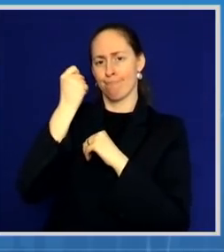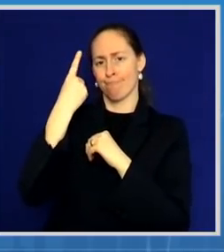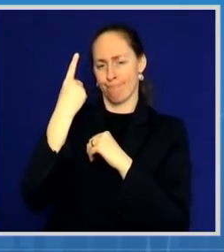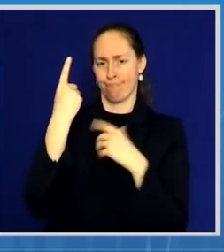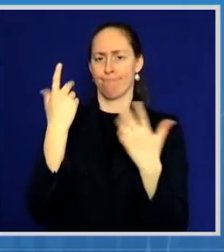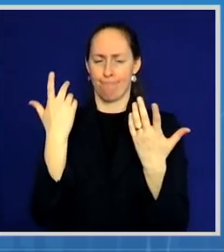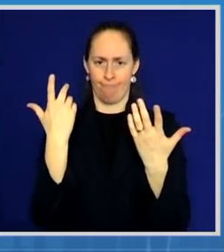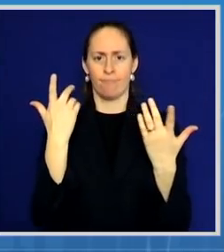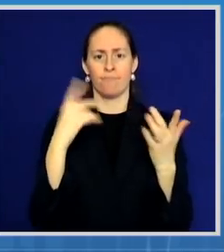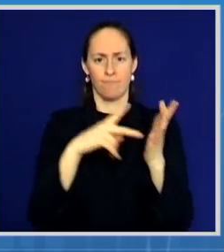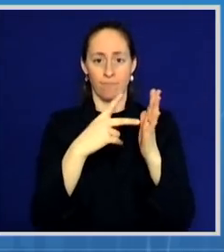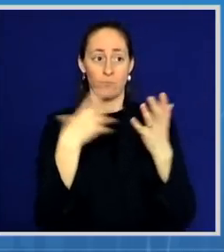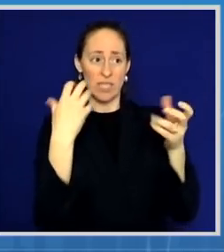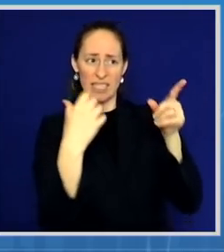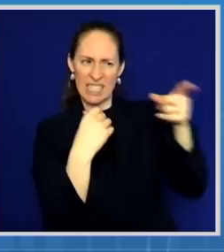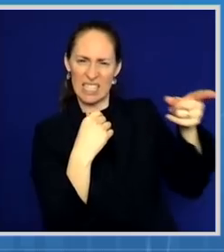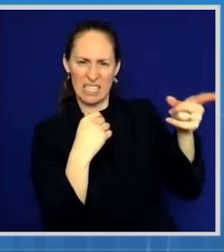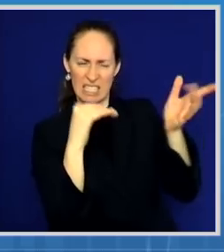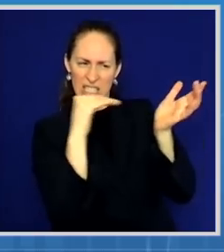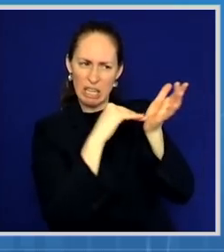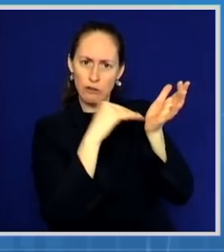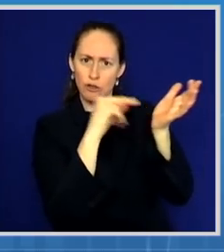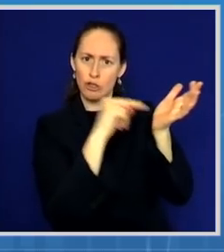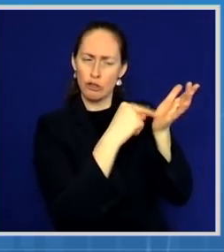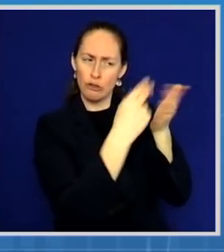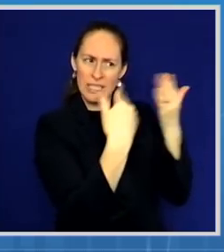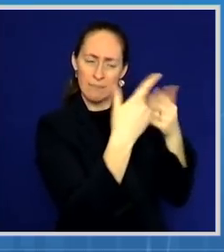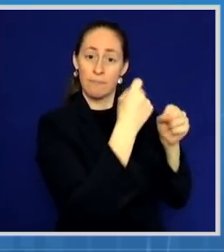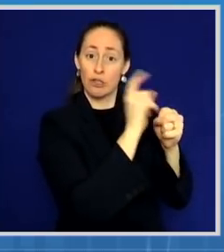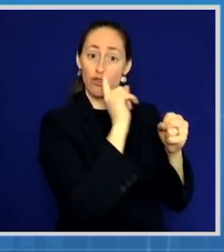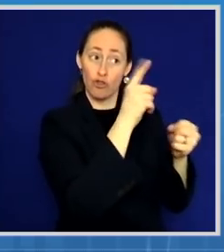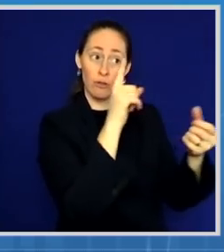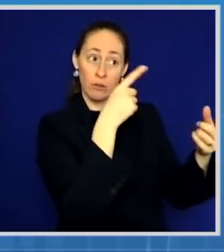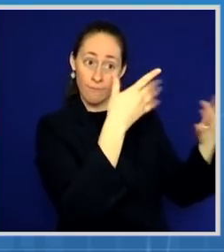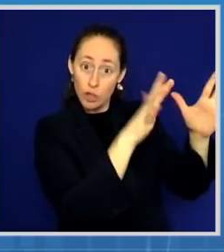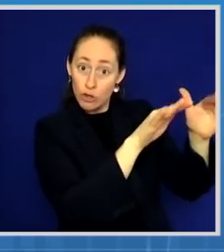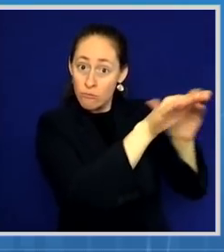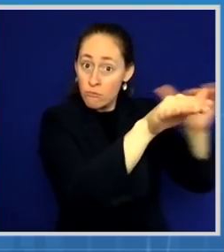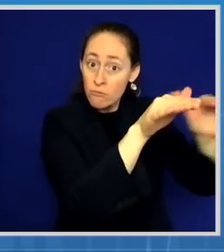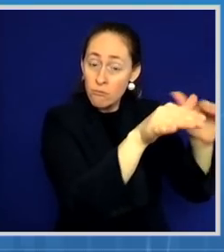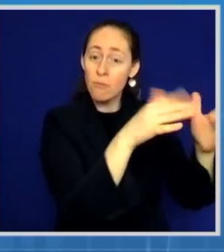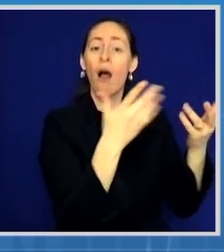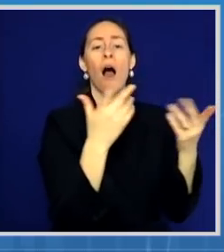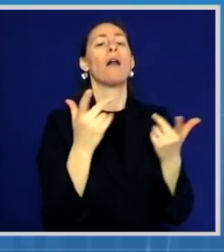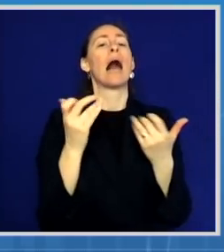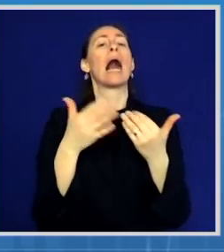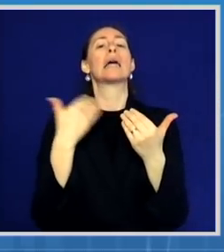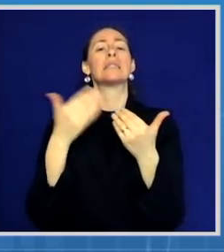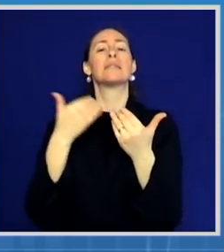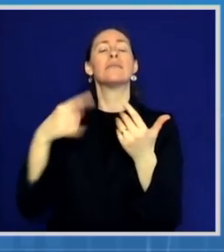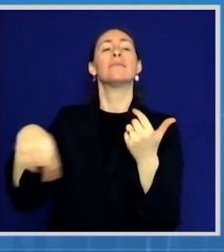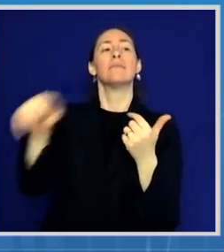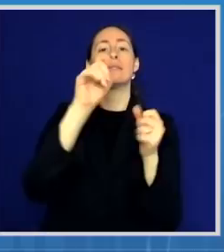make sure they're talking to their patients, but we also want to make it easier for people to ultimately get a vaccine through their doctor. And there'll be more to say